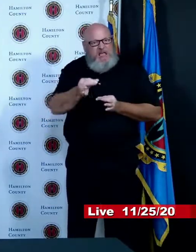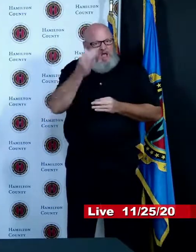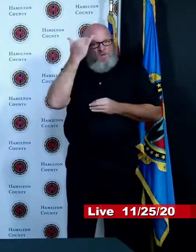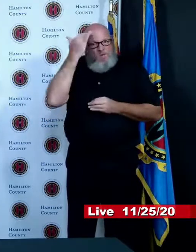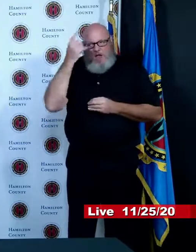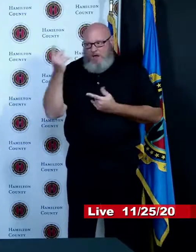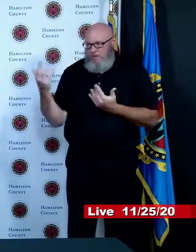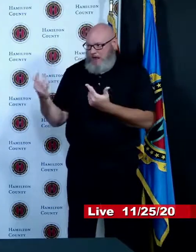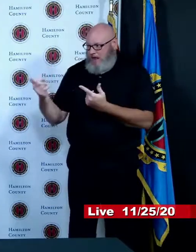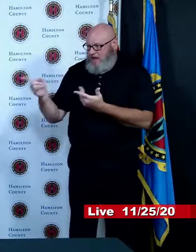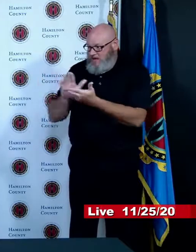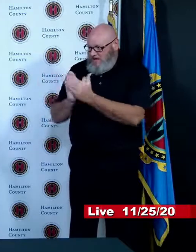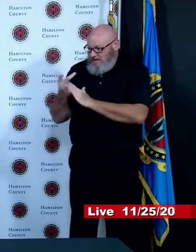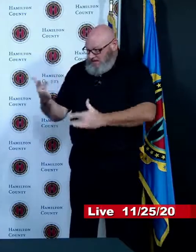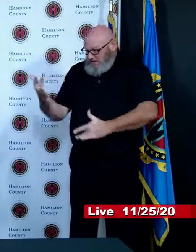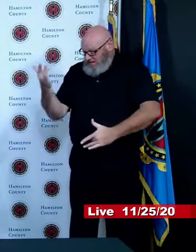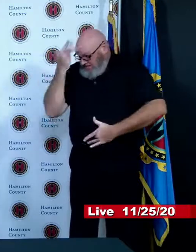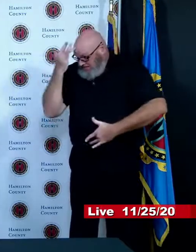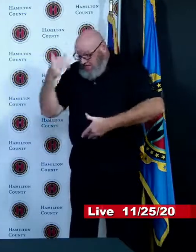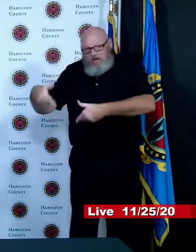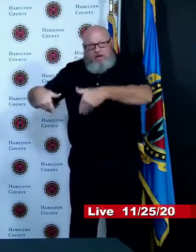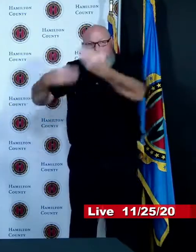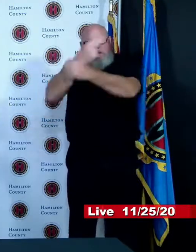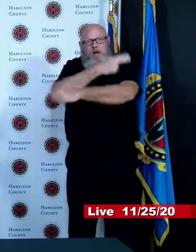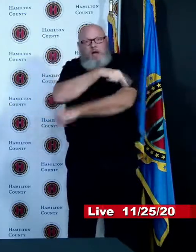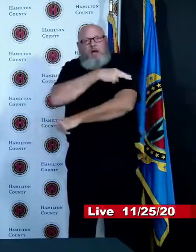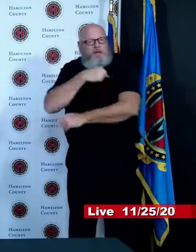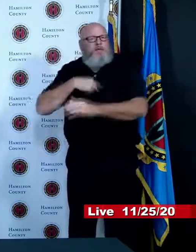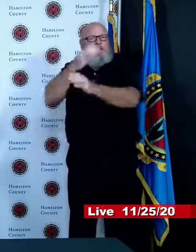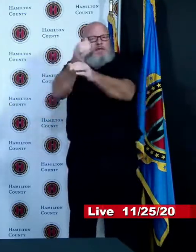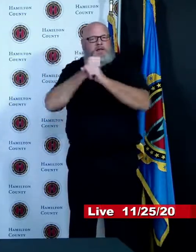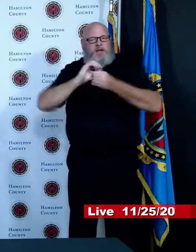so it's super important that we remember our hospital workers this Thanksgiving